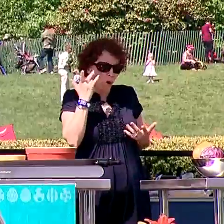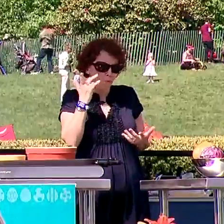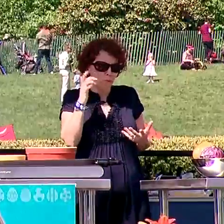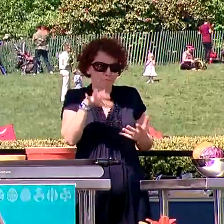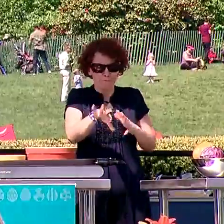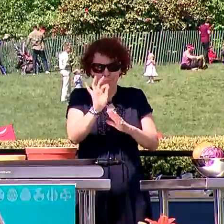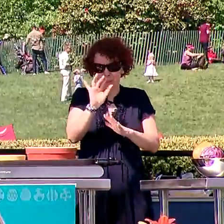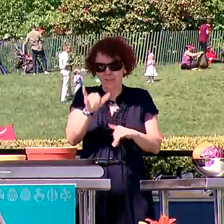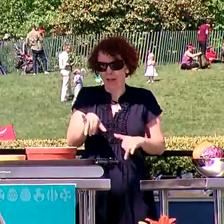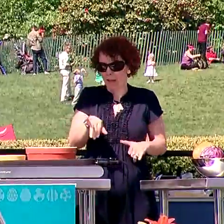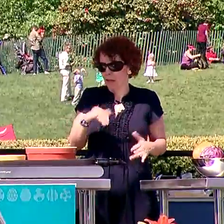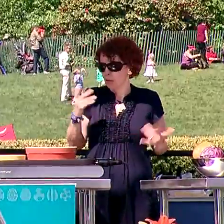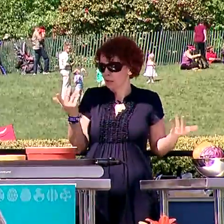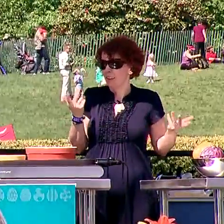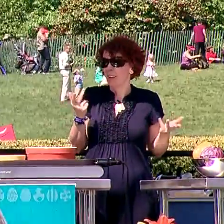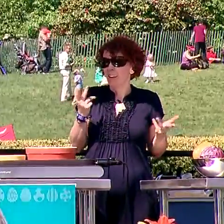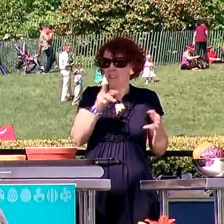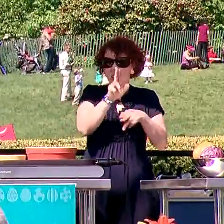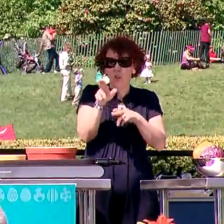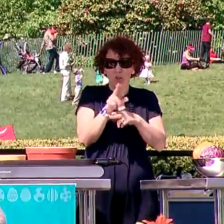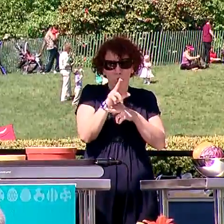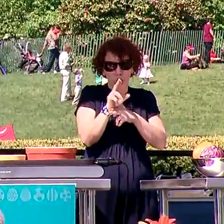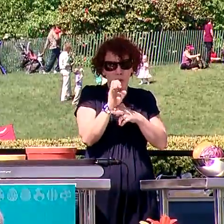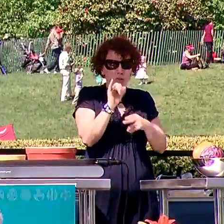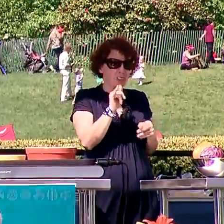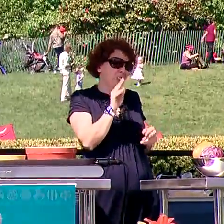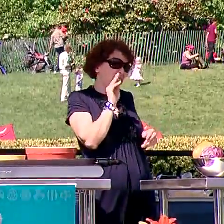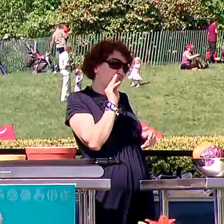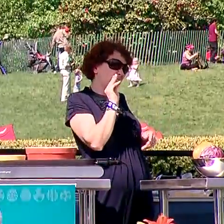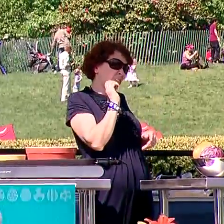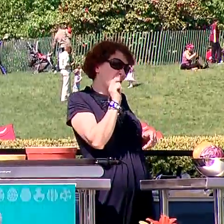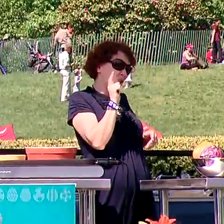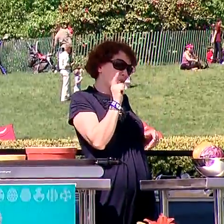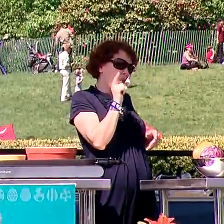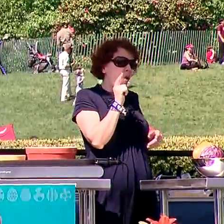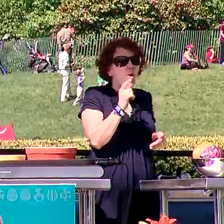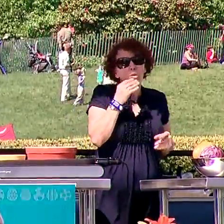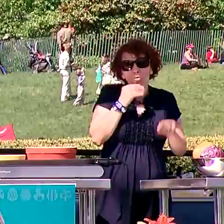Because to use seasonal food, soups are a great way to go.